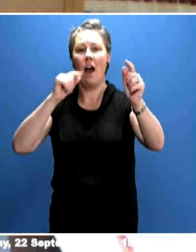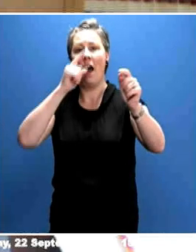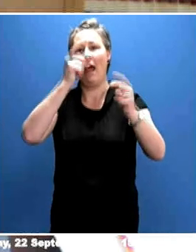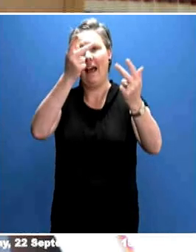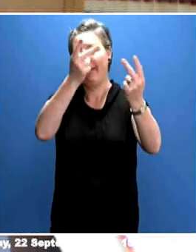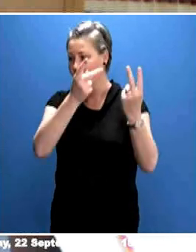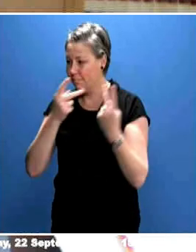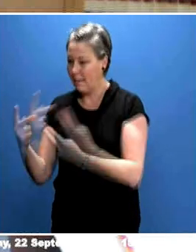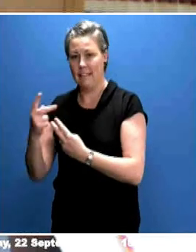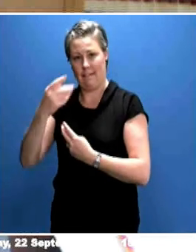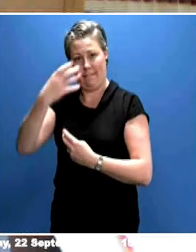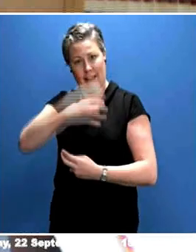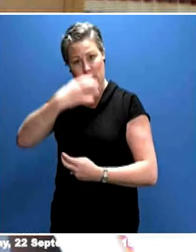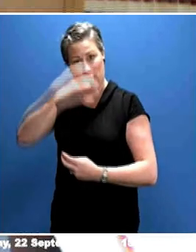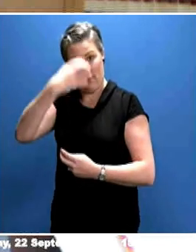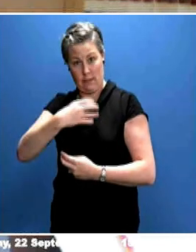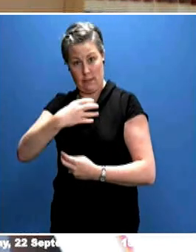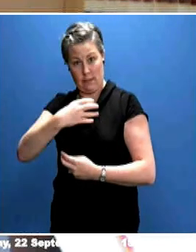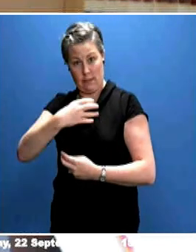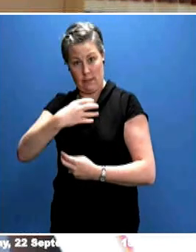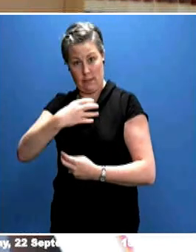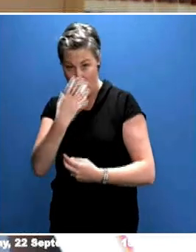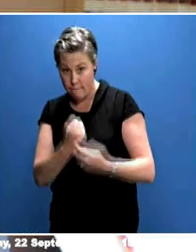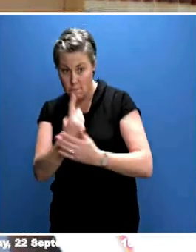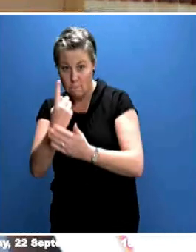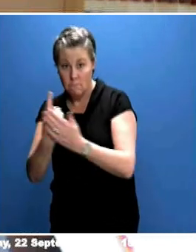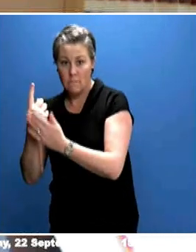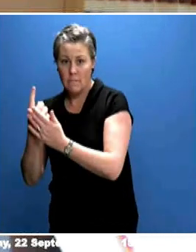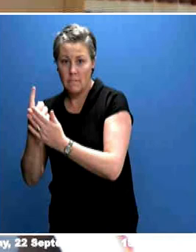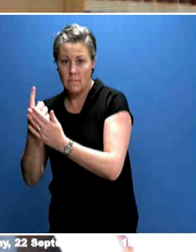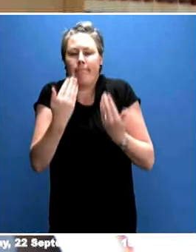in the Kath French Centre? I can't give you that figure --- noting, of course, that it depends